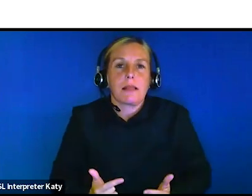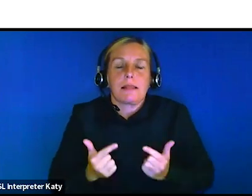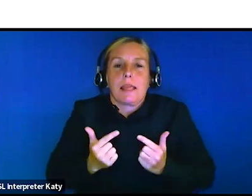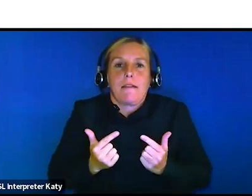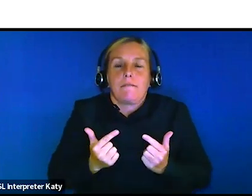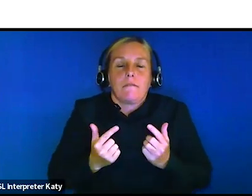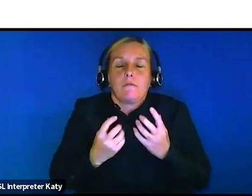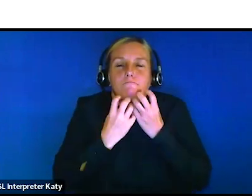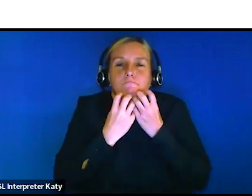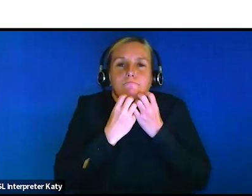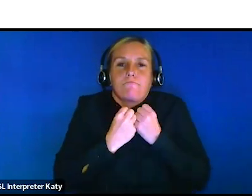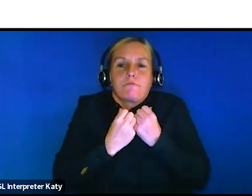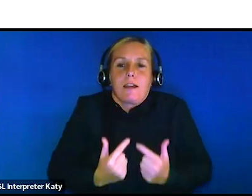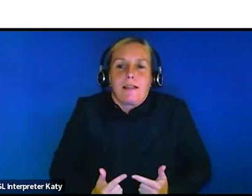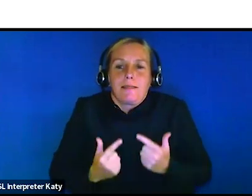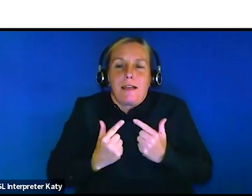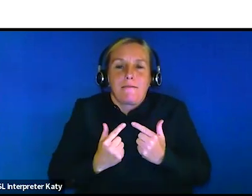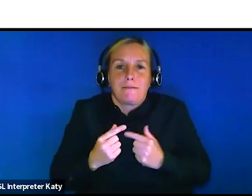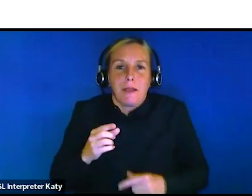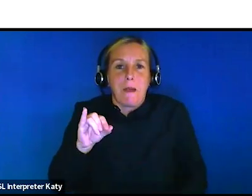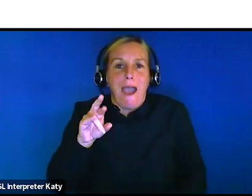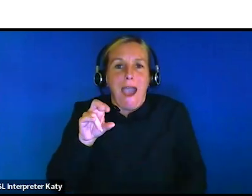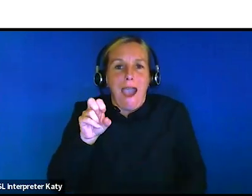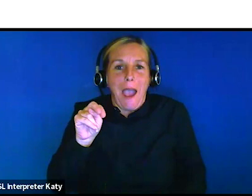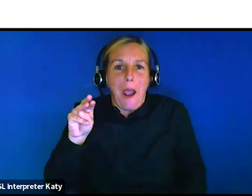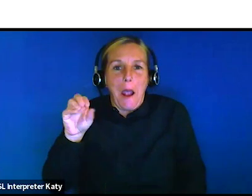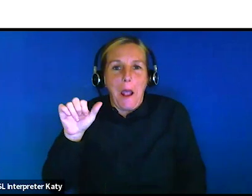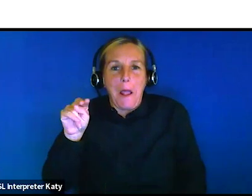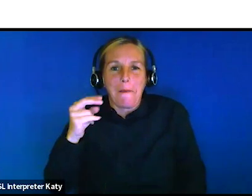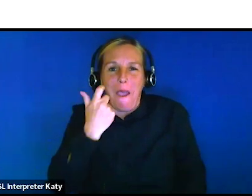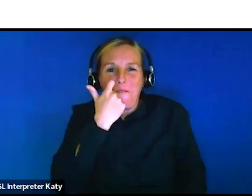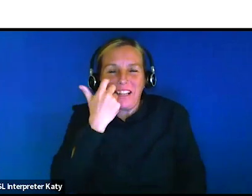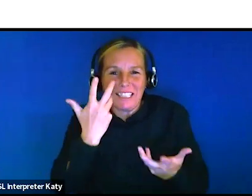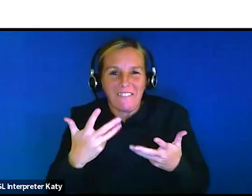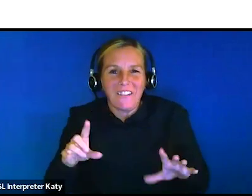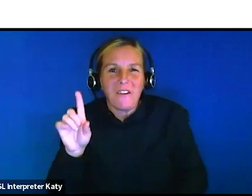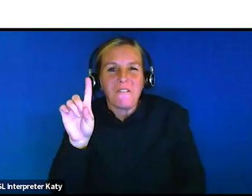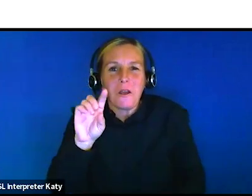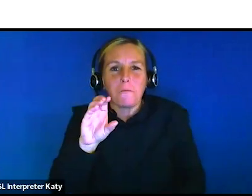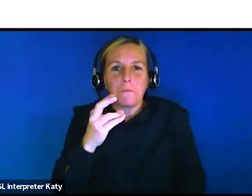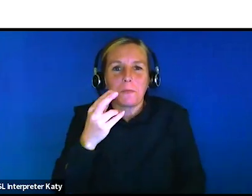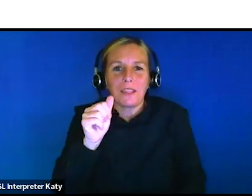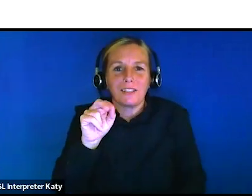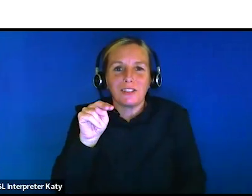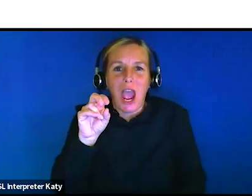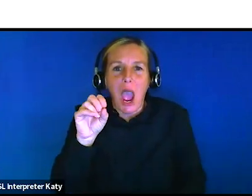I did get to do my Ironman recently in Chattanooga, Tennessee.